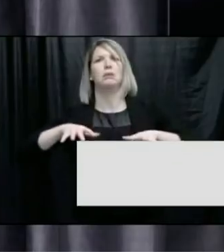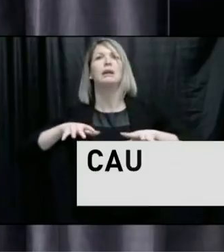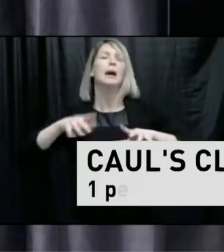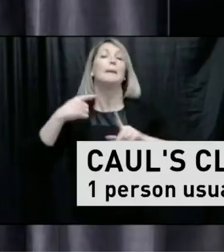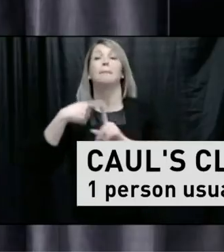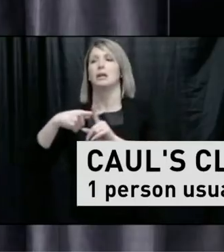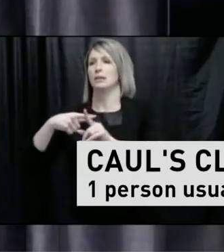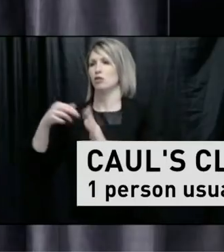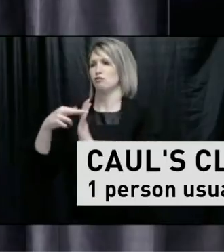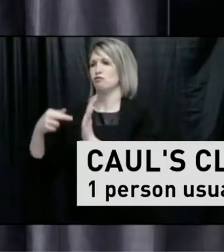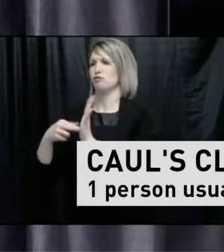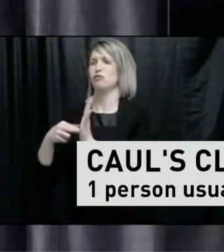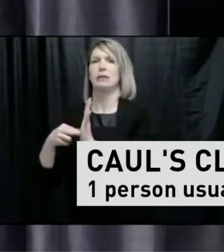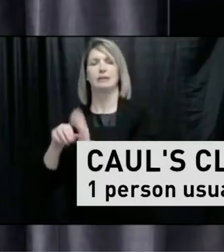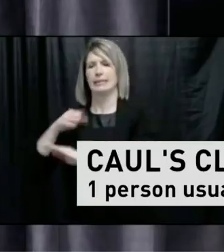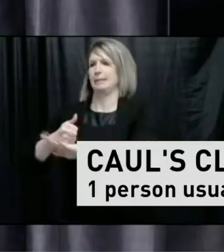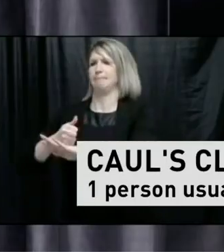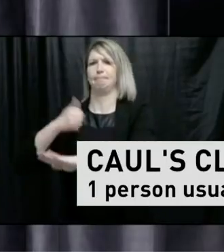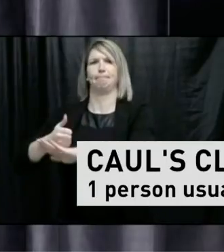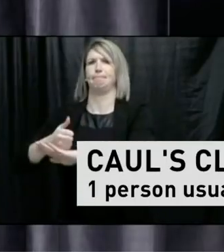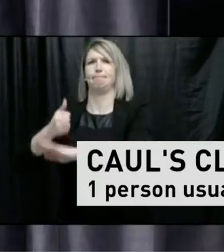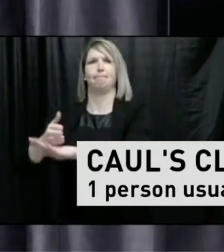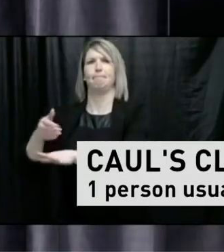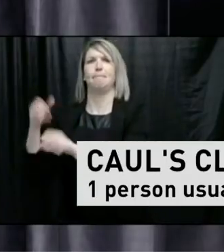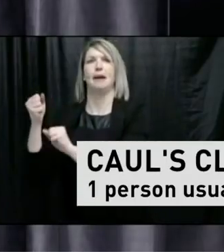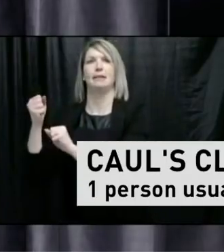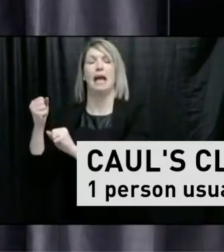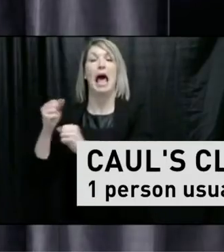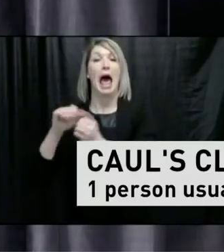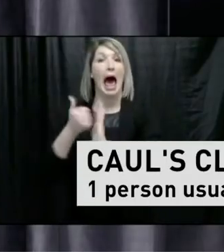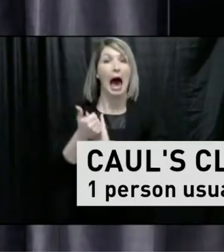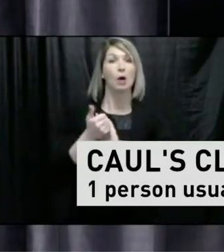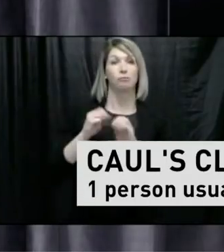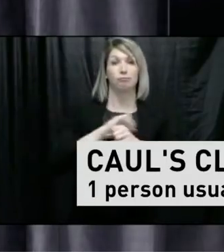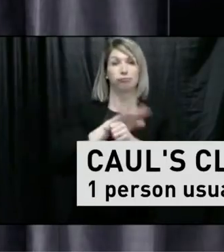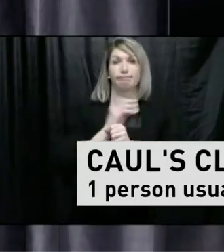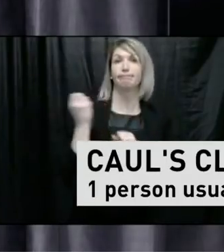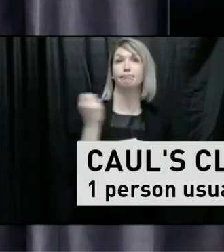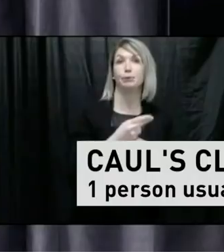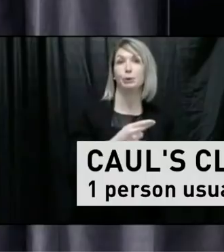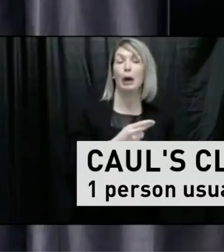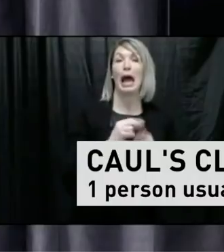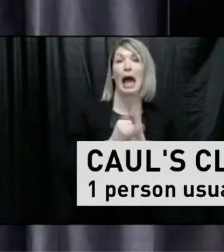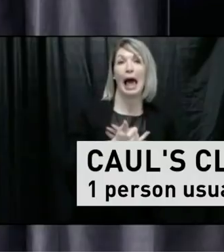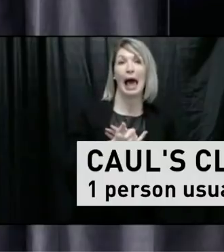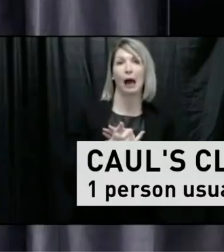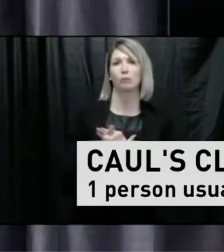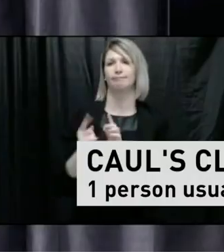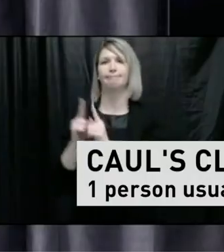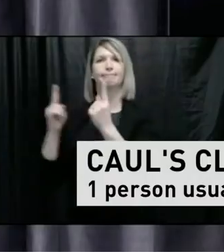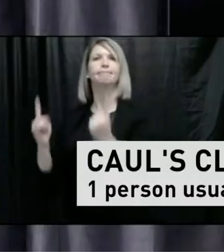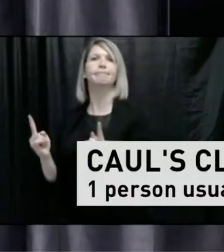A HUGE IMPACT AND WAS REALLY THE ONLY THING THAT ACTUALLY CHANGED THE CURVE. THERE'S NO TREATMENT FOR IT